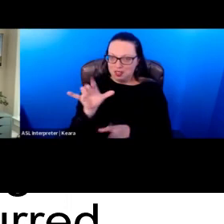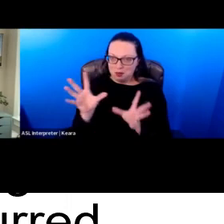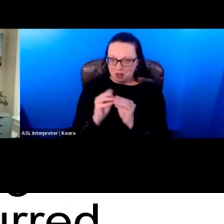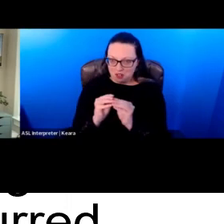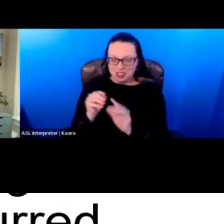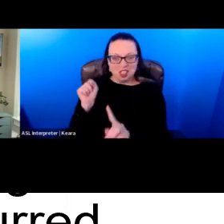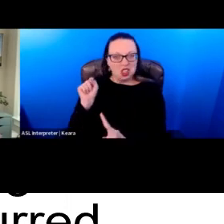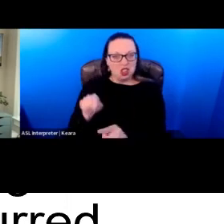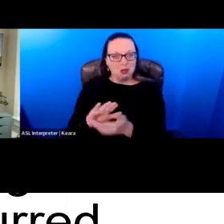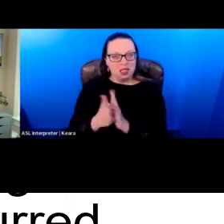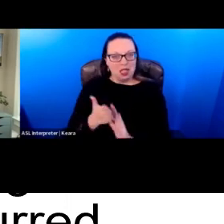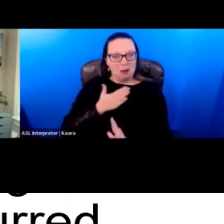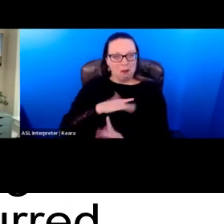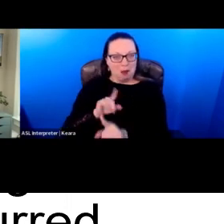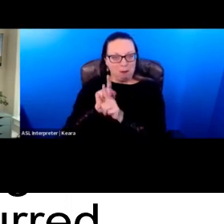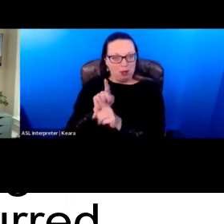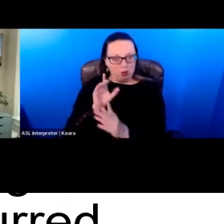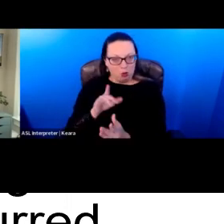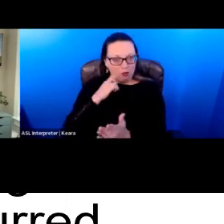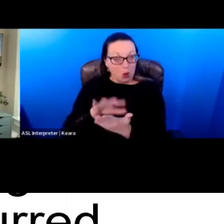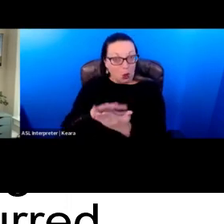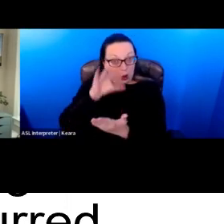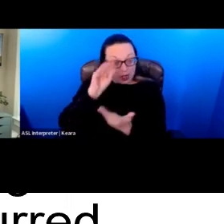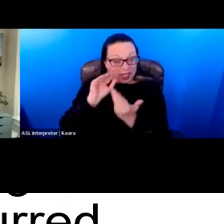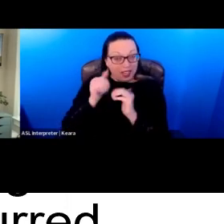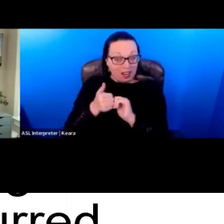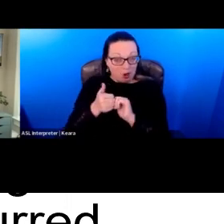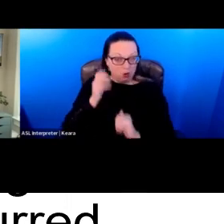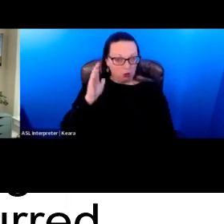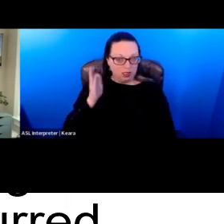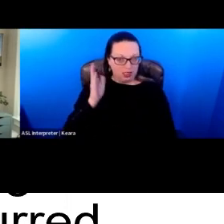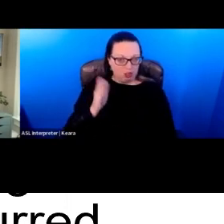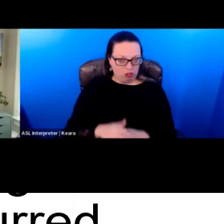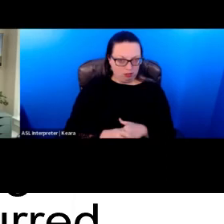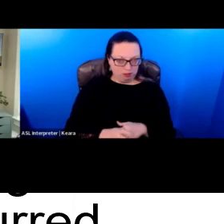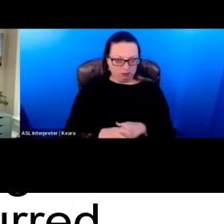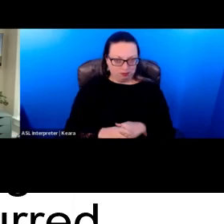mentor for learning how to do presentations, for how to be how